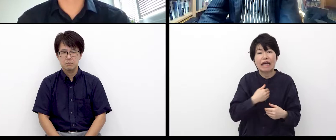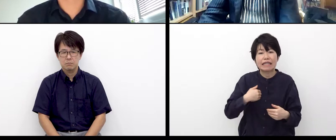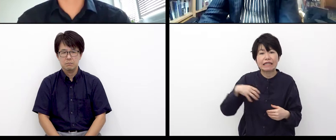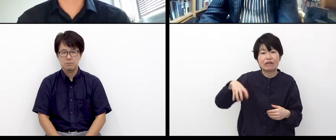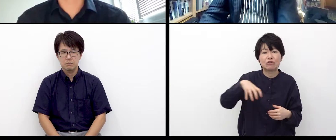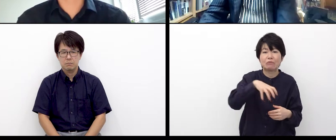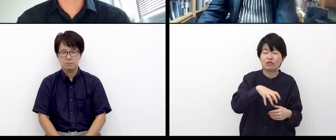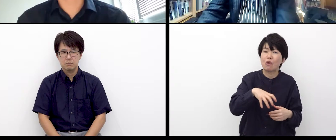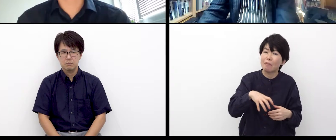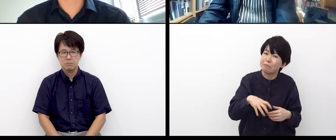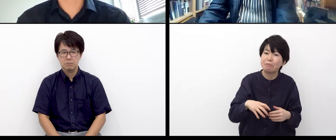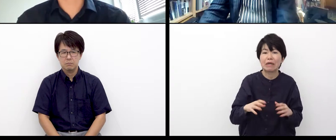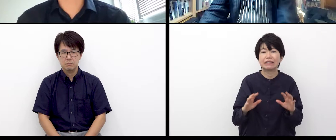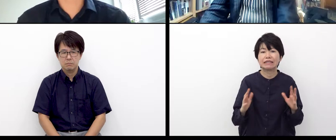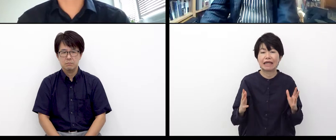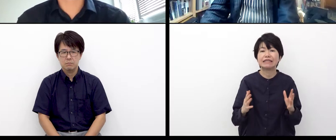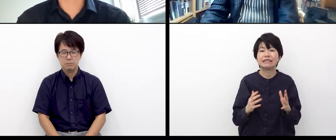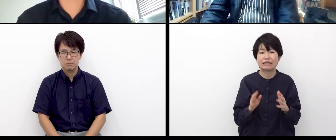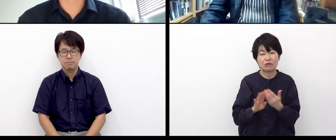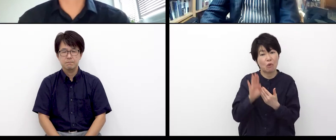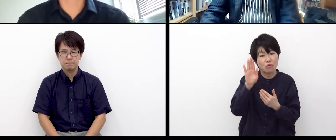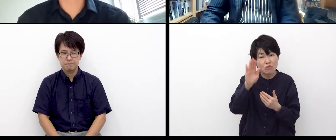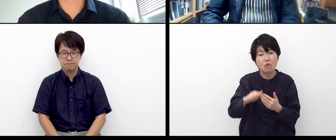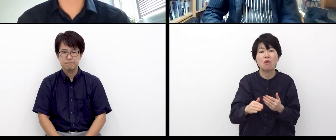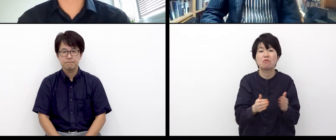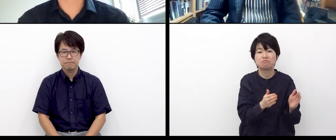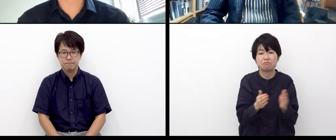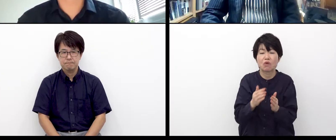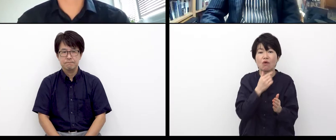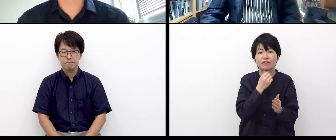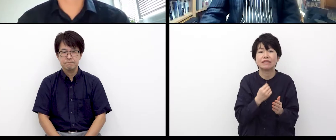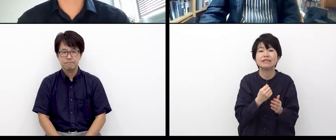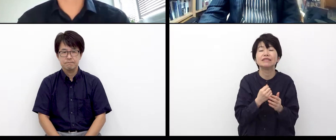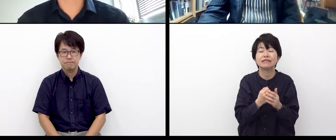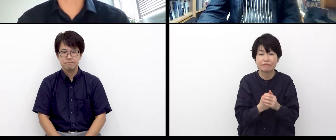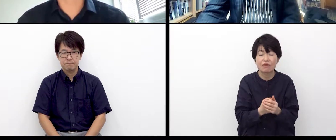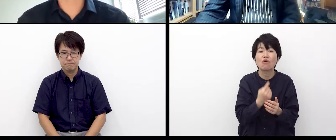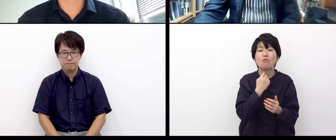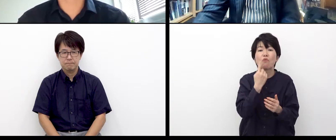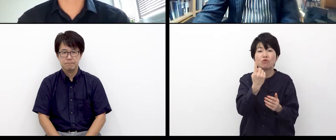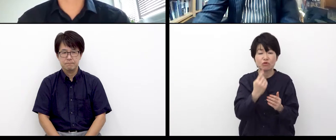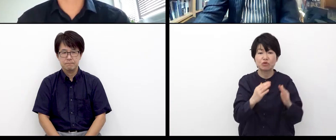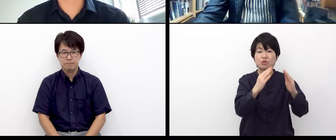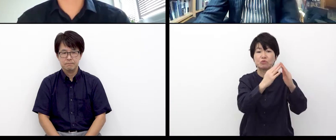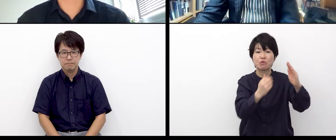a lot to do in the future. One more thing is outreach activity or support visit.